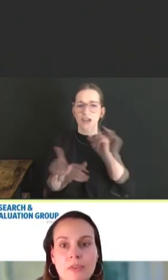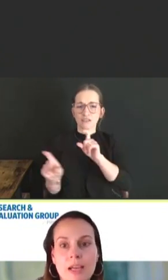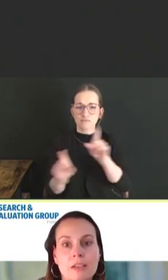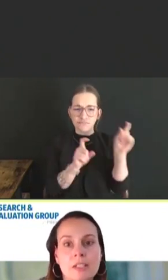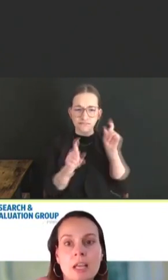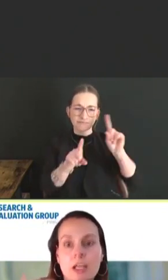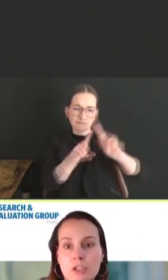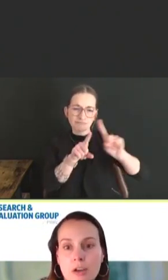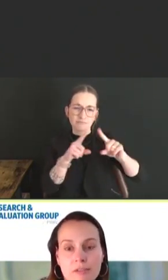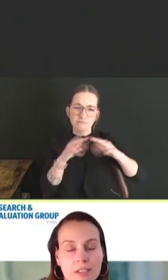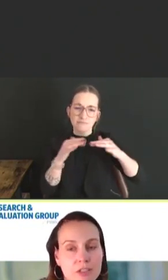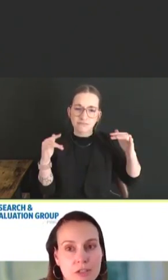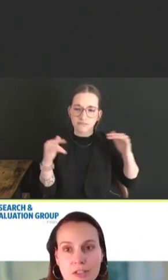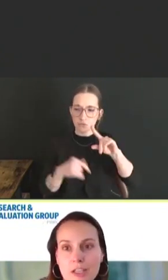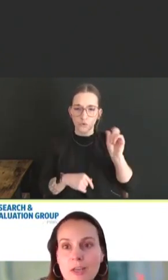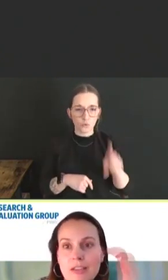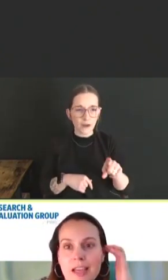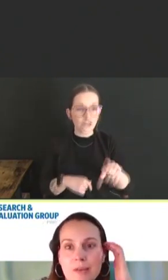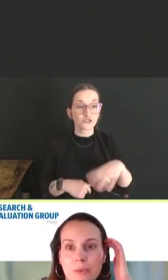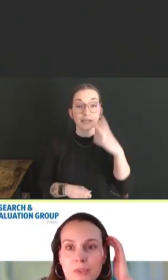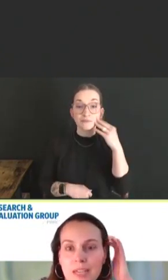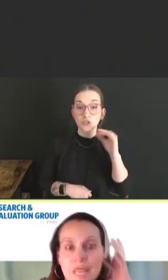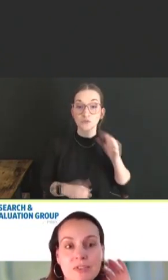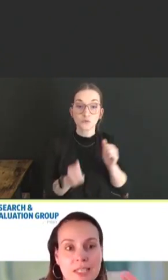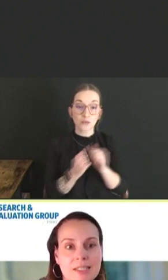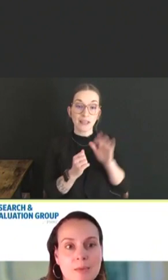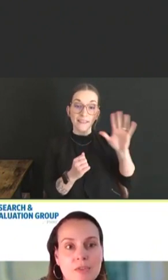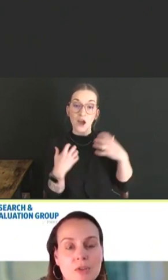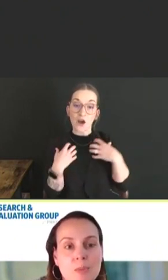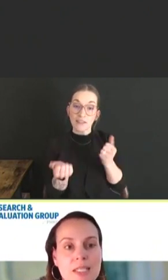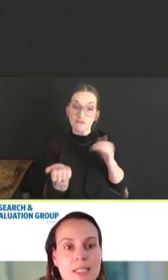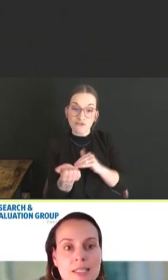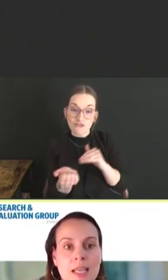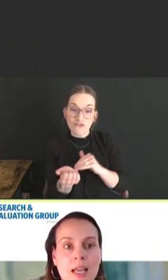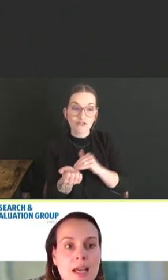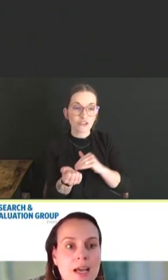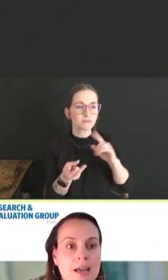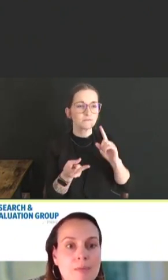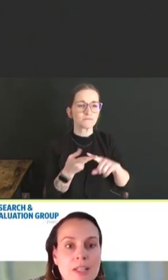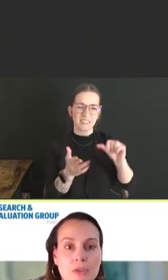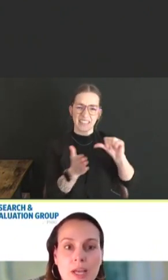providers. Tari really started talking about that. We really emphasized some of those pieces, mental